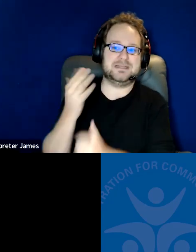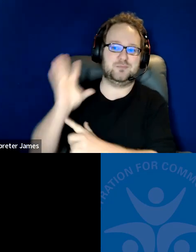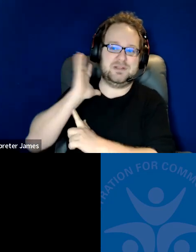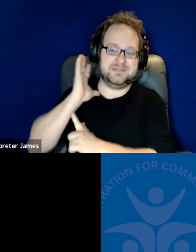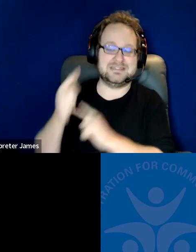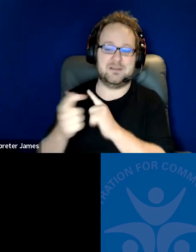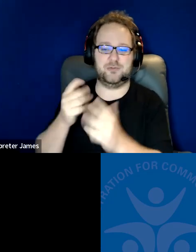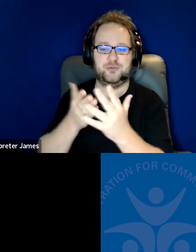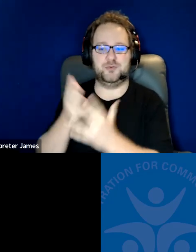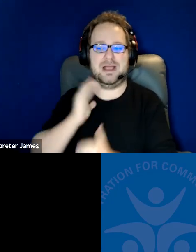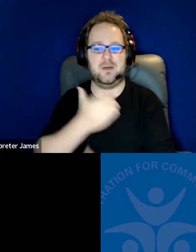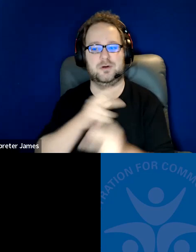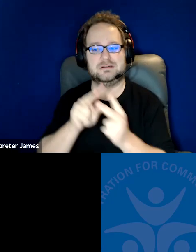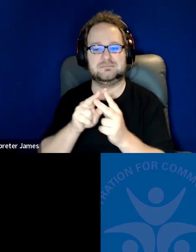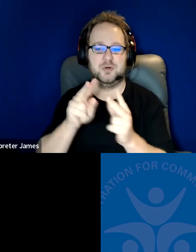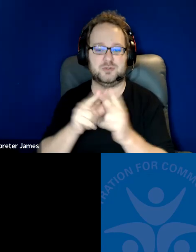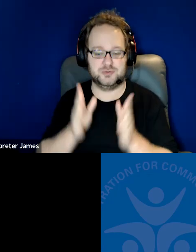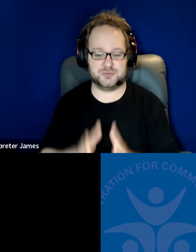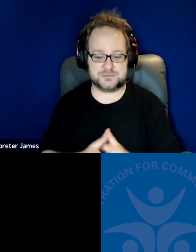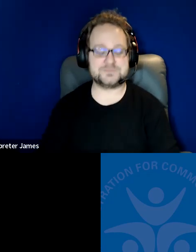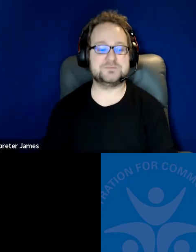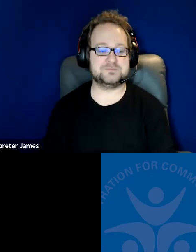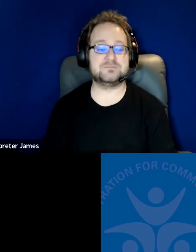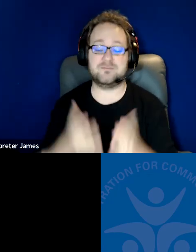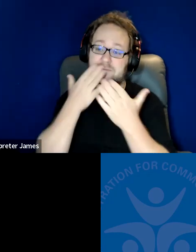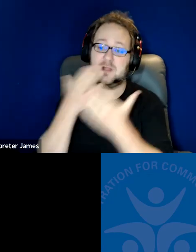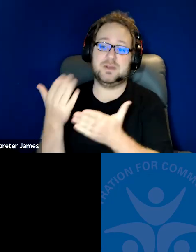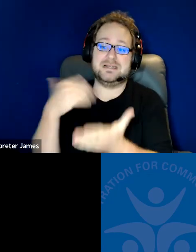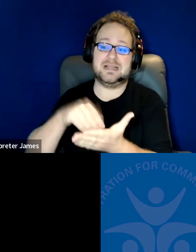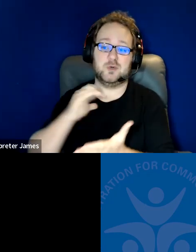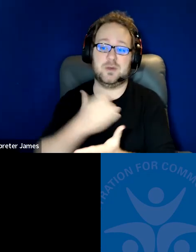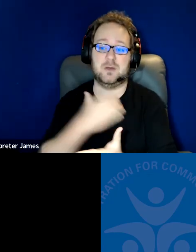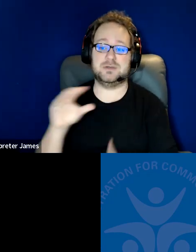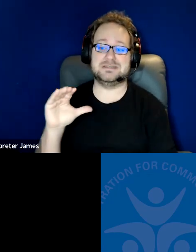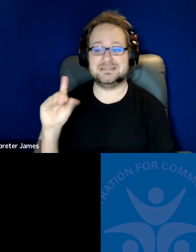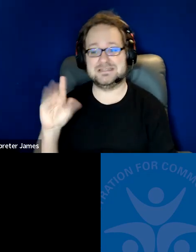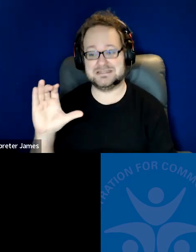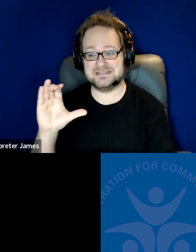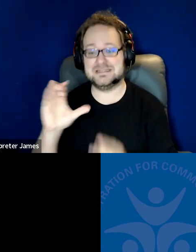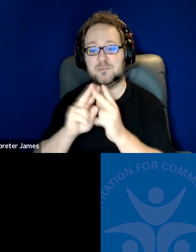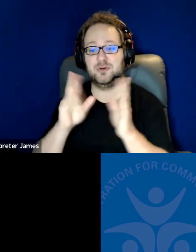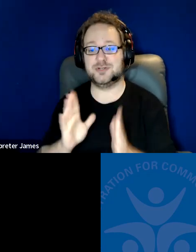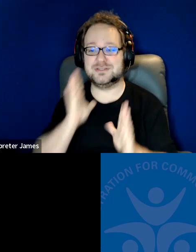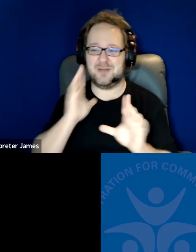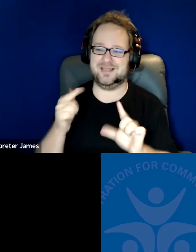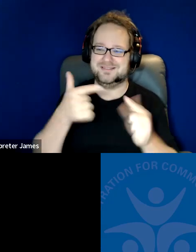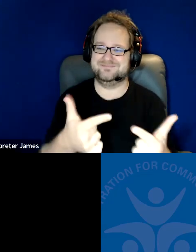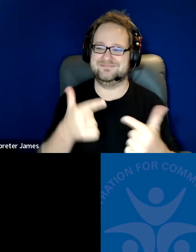So with that, thank you again to our CDC partners and I'll turn the floor over to Dr. Shaw. Great.